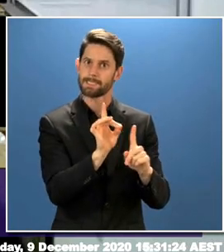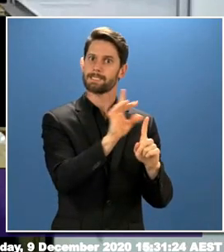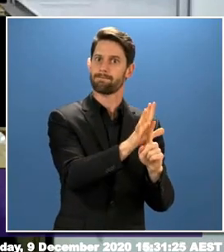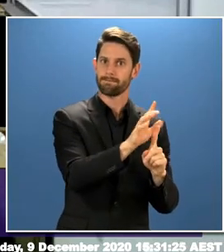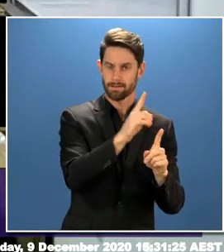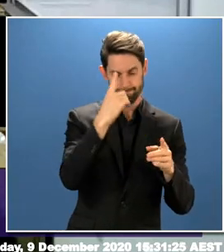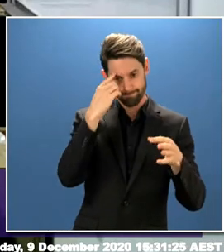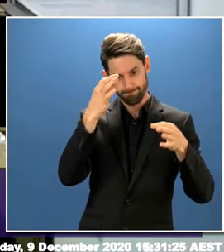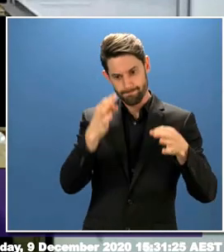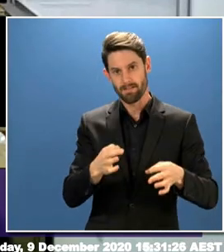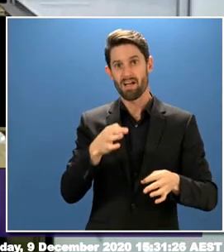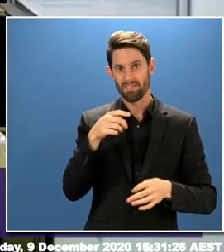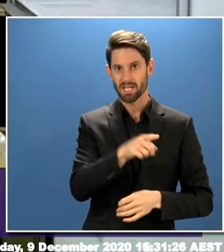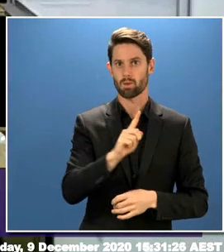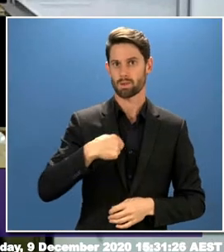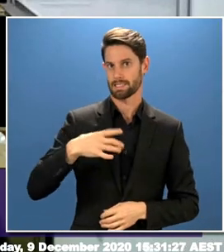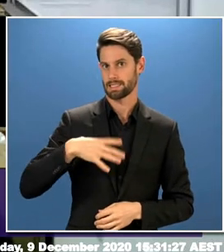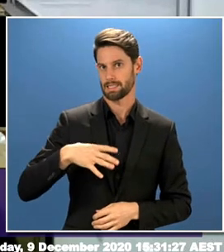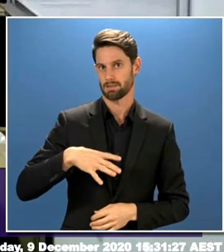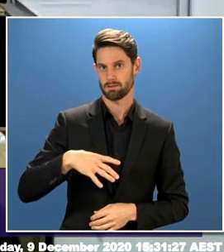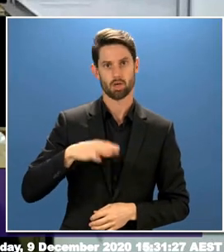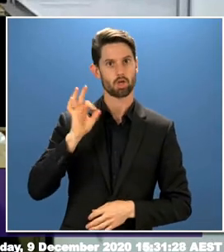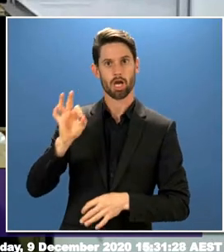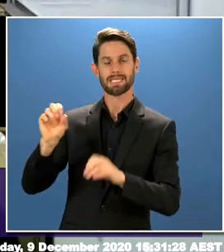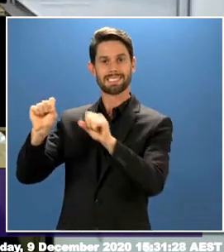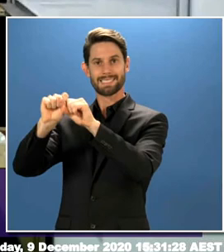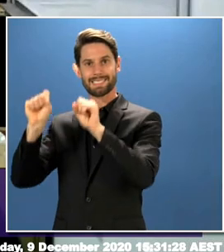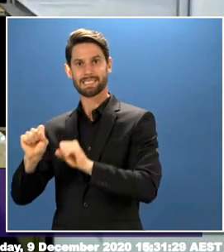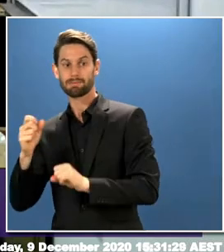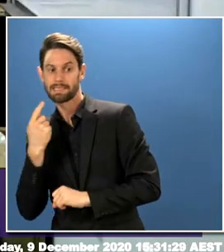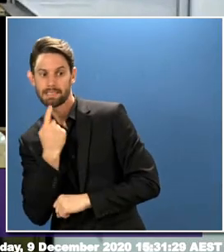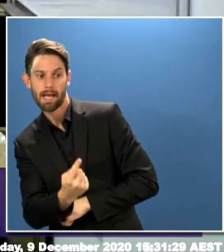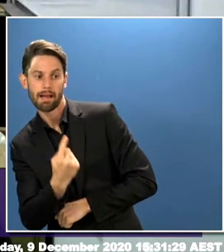It has to go back to people with disabilities and has to be led by people